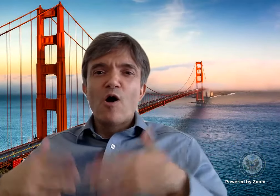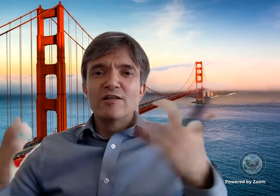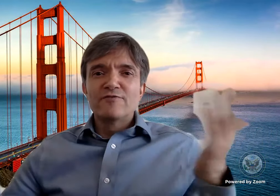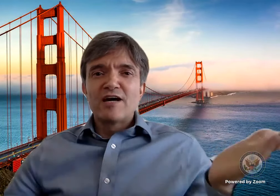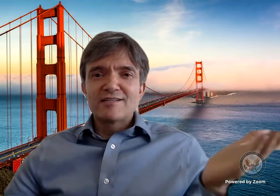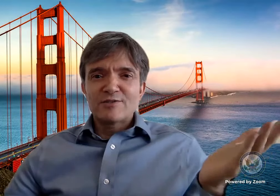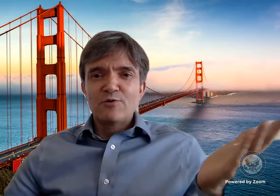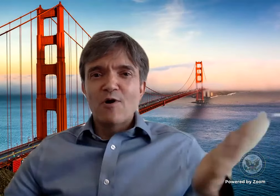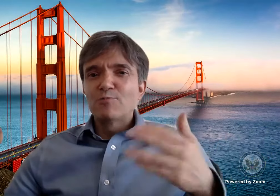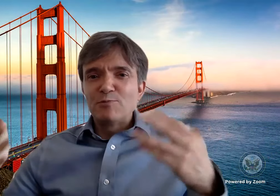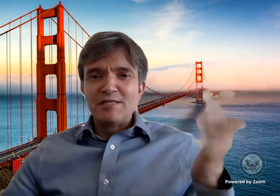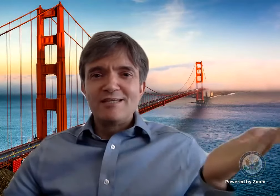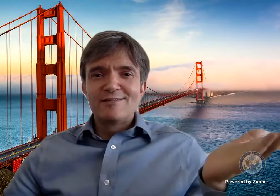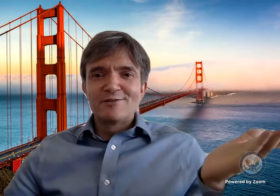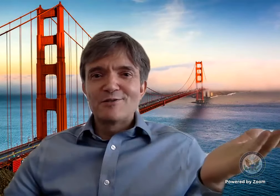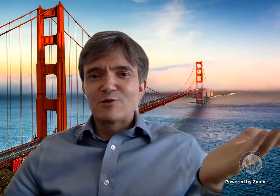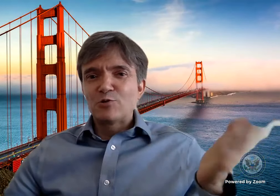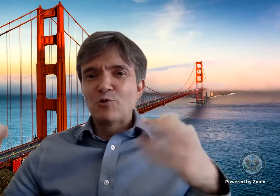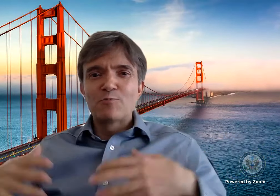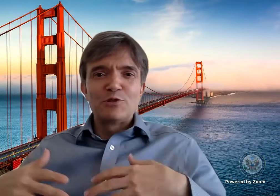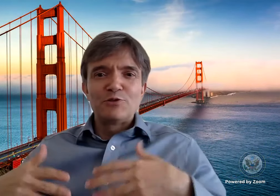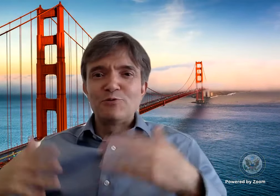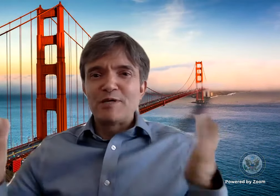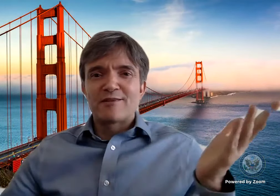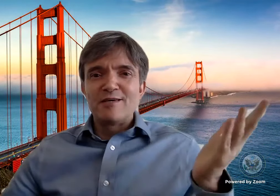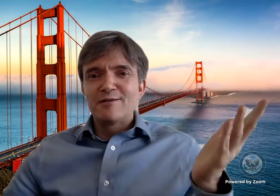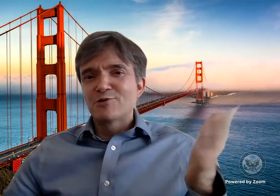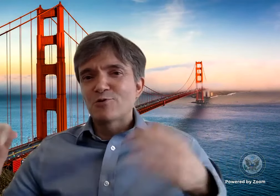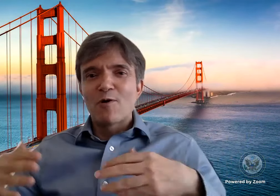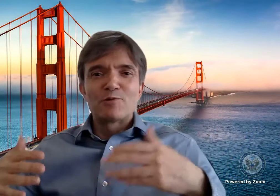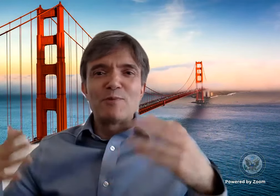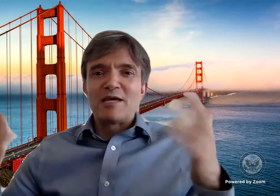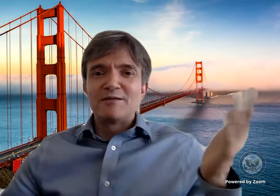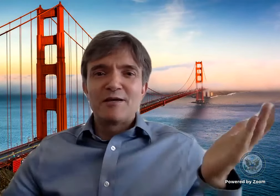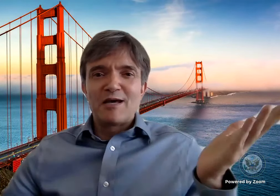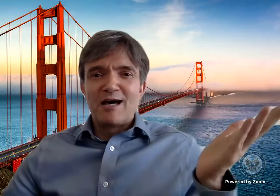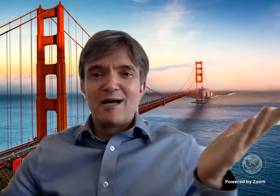all of us who hope to be leaders, who hope to do big things, who hope to make a